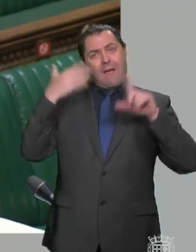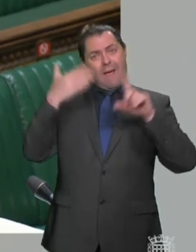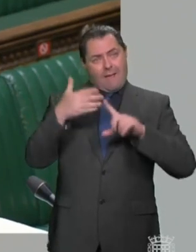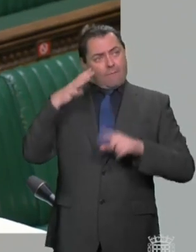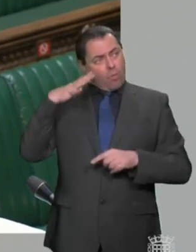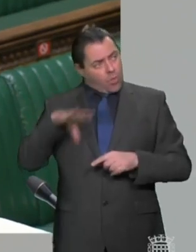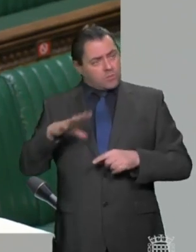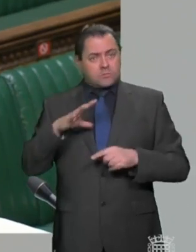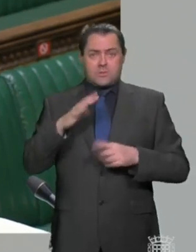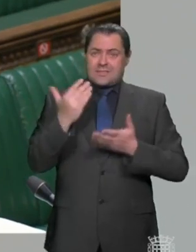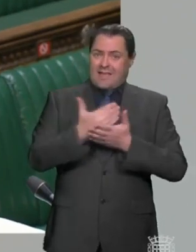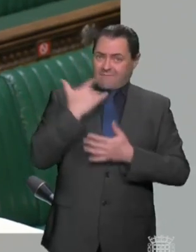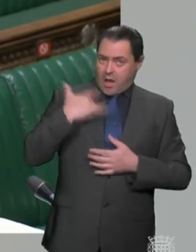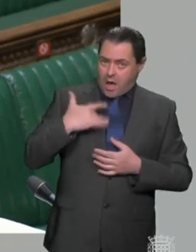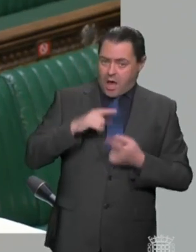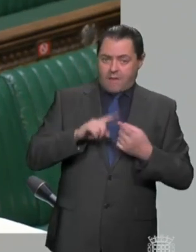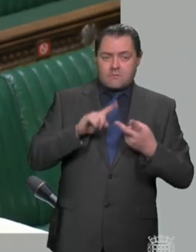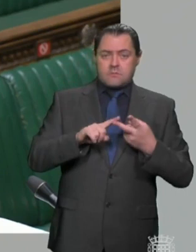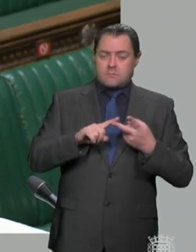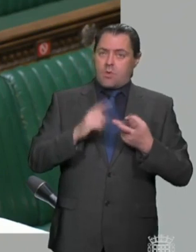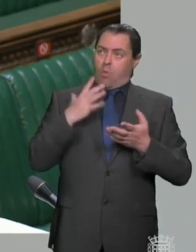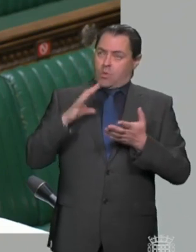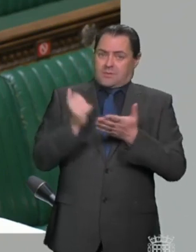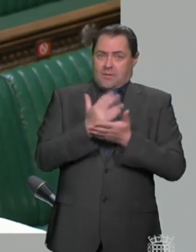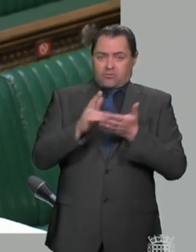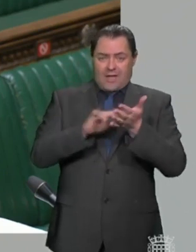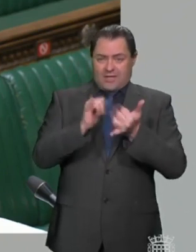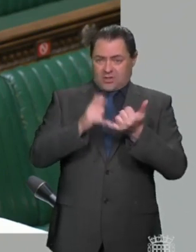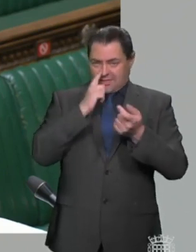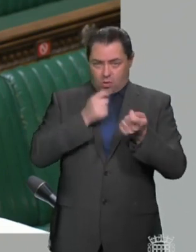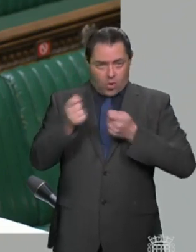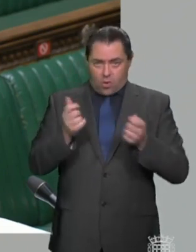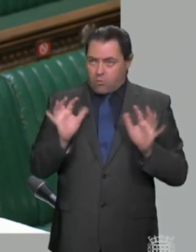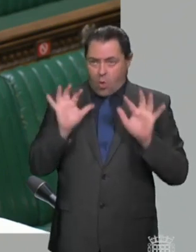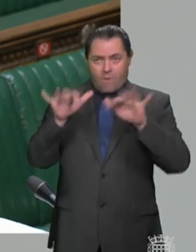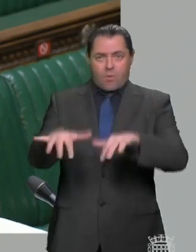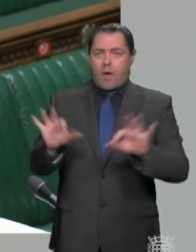saving life, of protecting the NHS and of taking the country through the worst pandemic